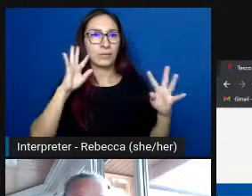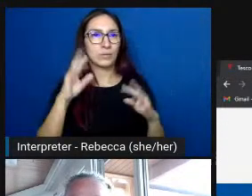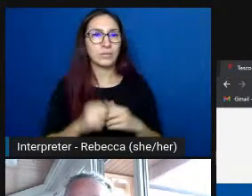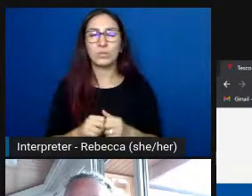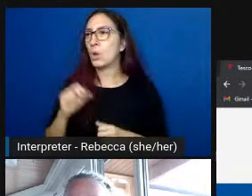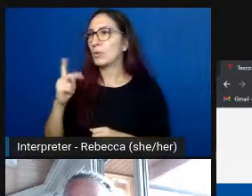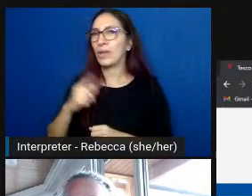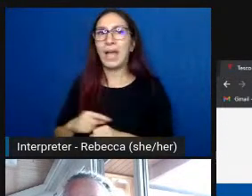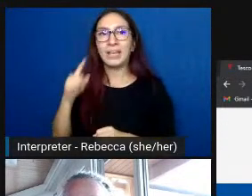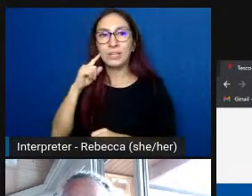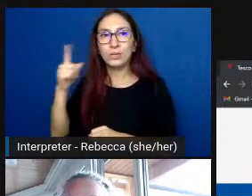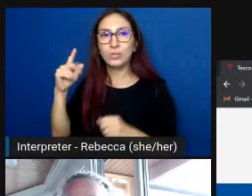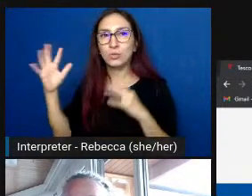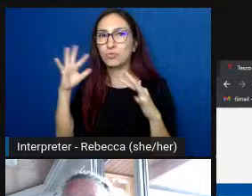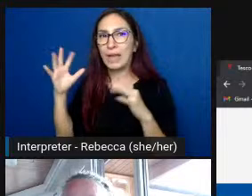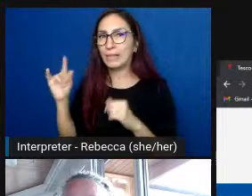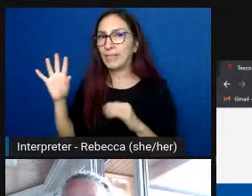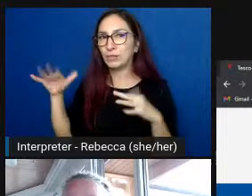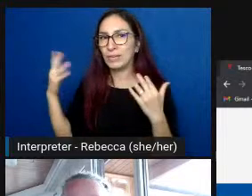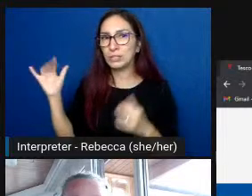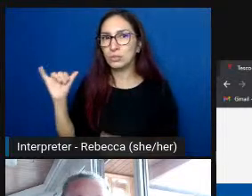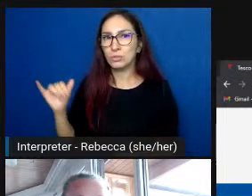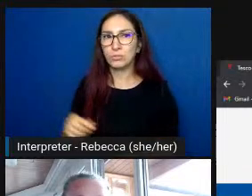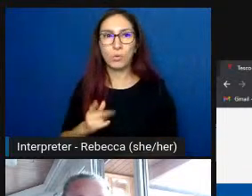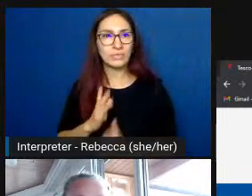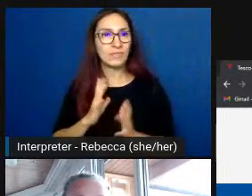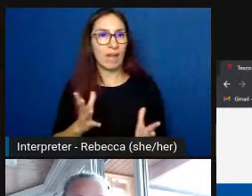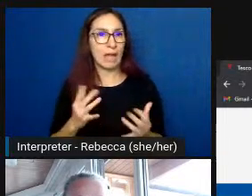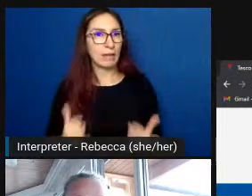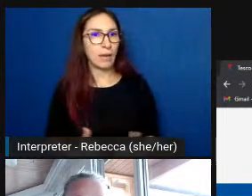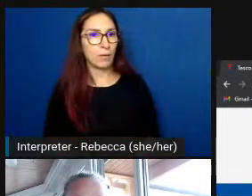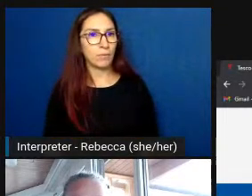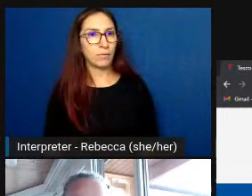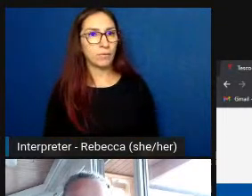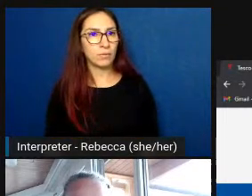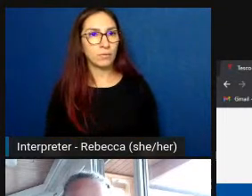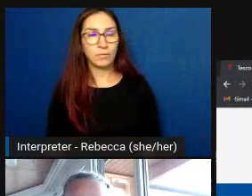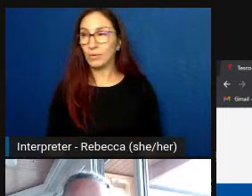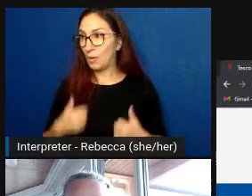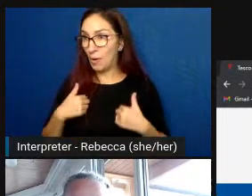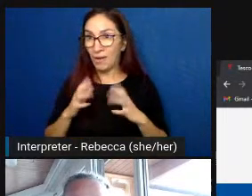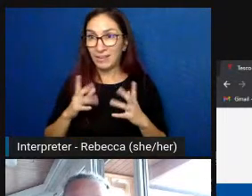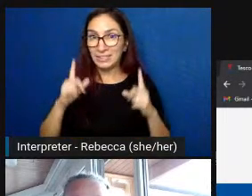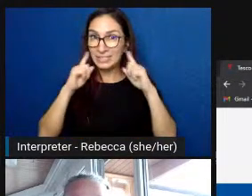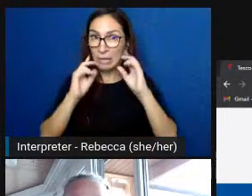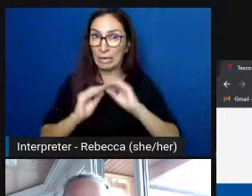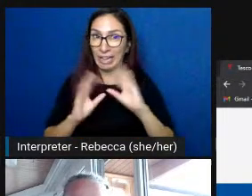Picca Neri: Try to unmute yourself and we will check if it is you. Yes, it is you. Sorry . You are fine now.